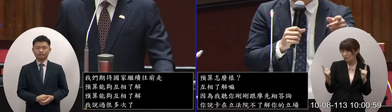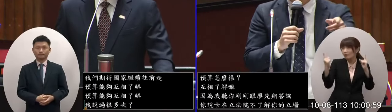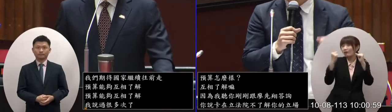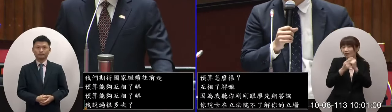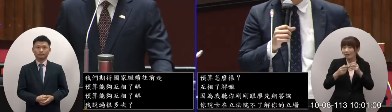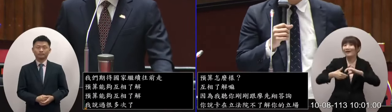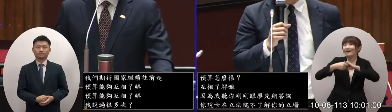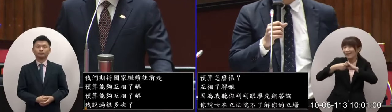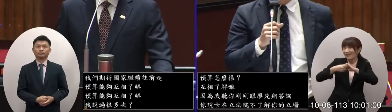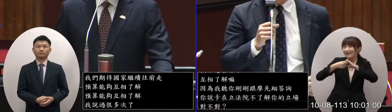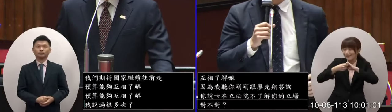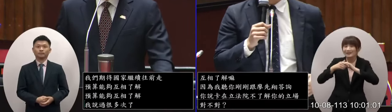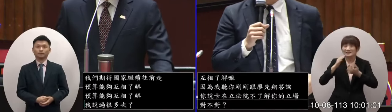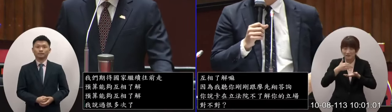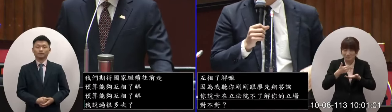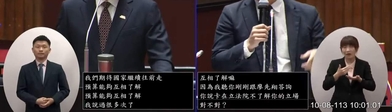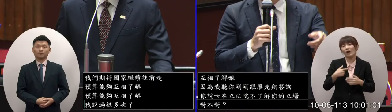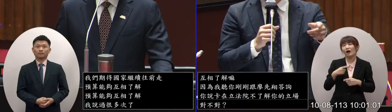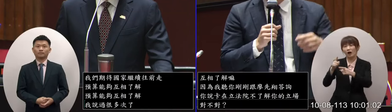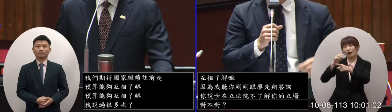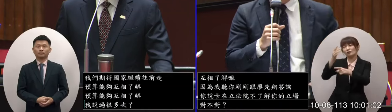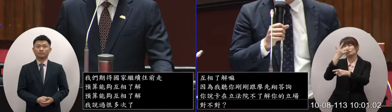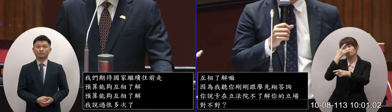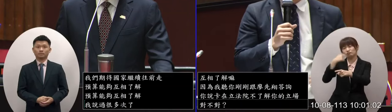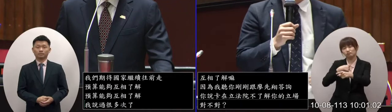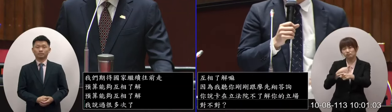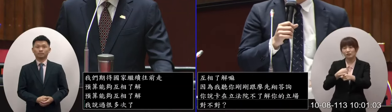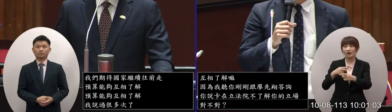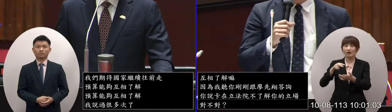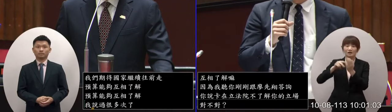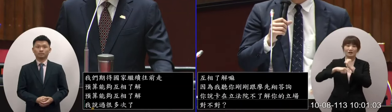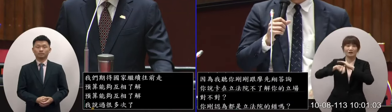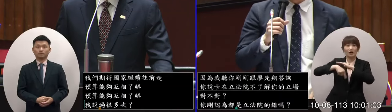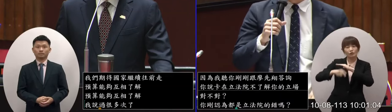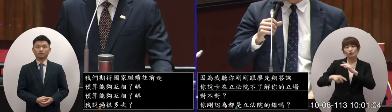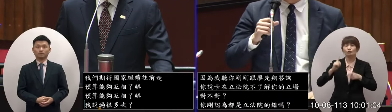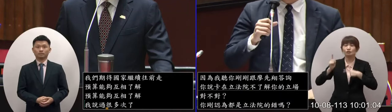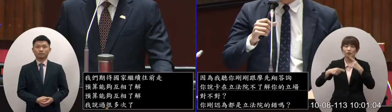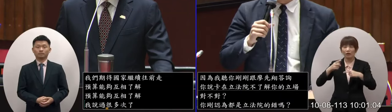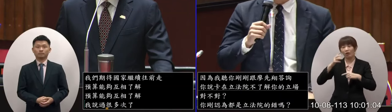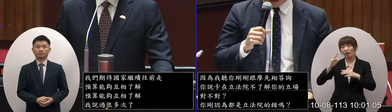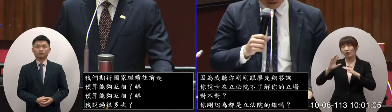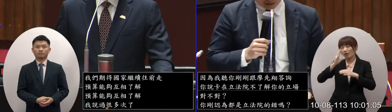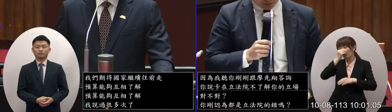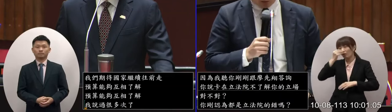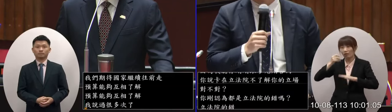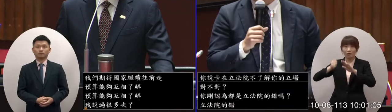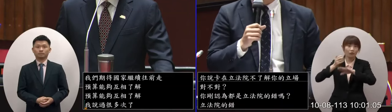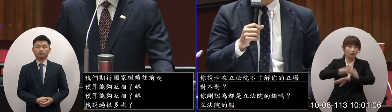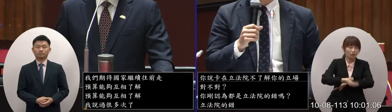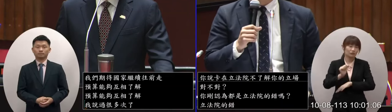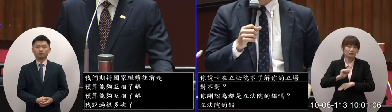saying that you don’t understand us? How can the Legislative Yuan pass laws casually and ask us to implement your budget?